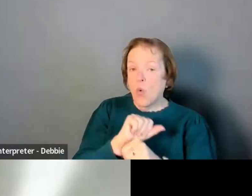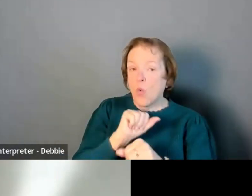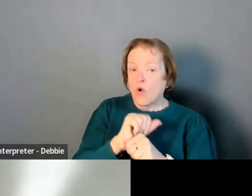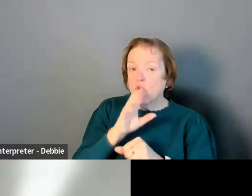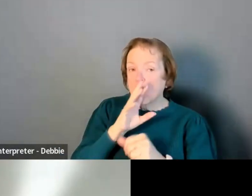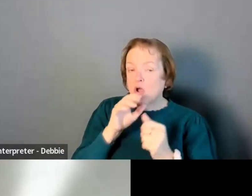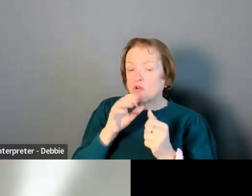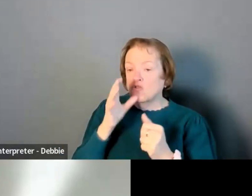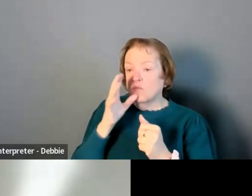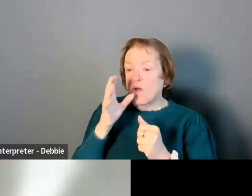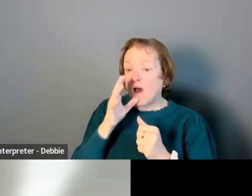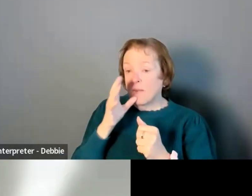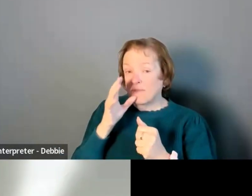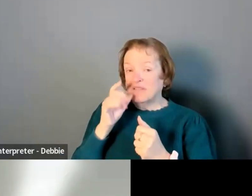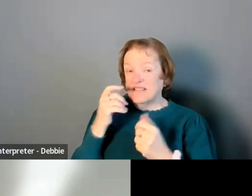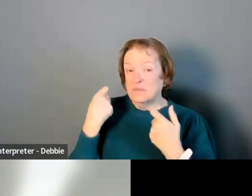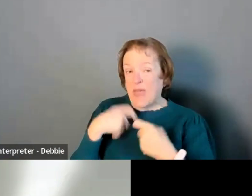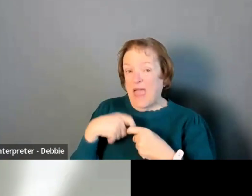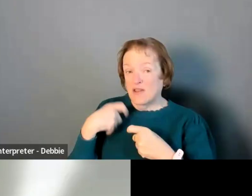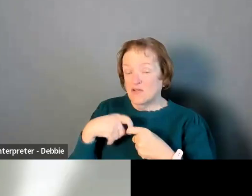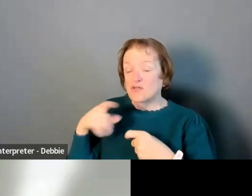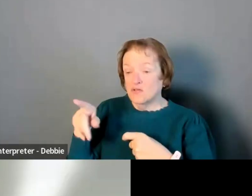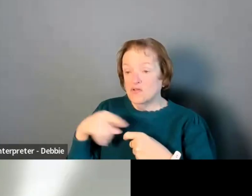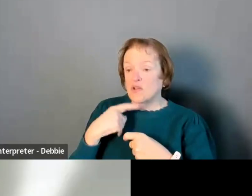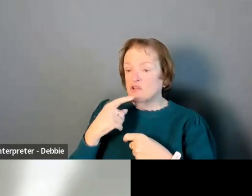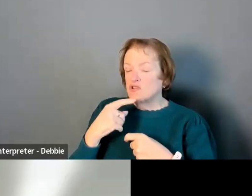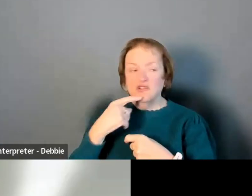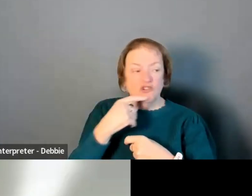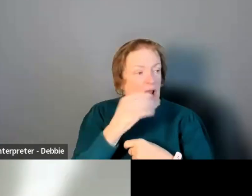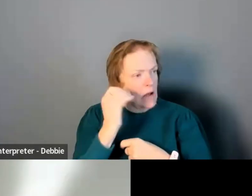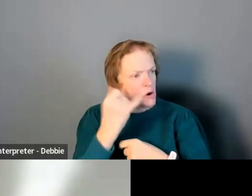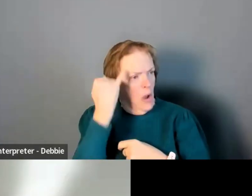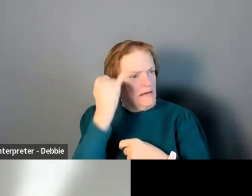I have no idea I have all this stuff, and so we said, we are going back to the school tomorrow.